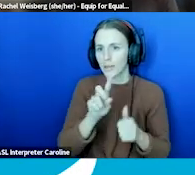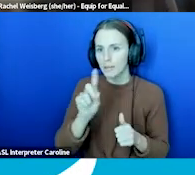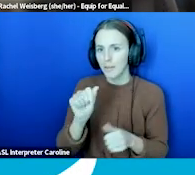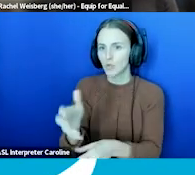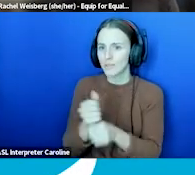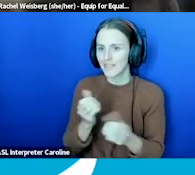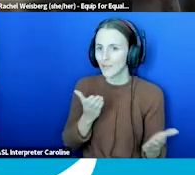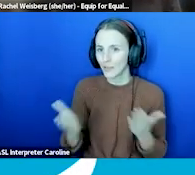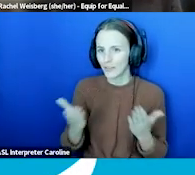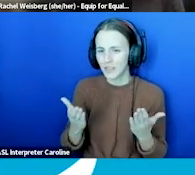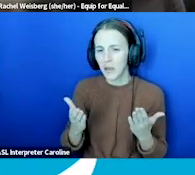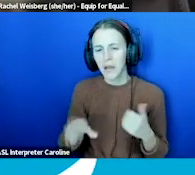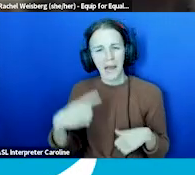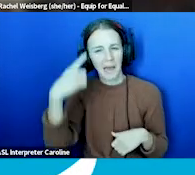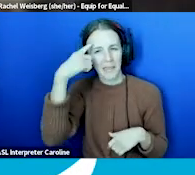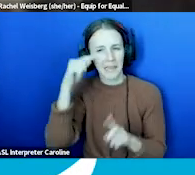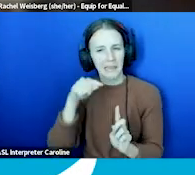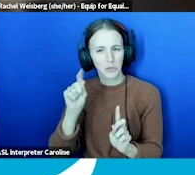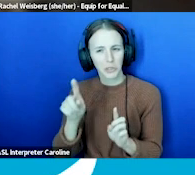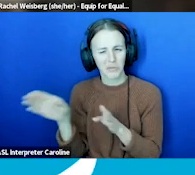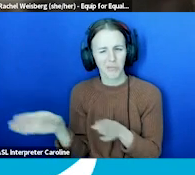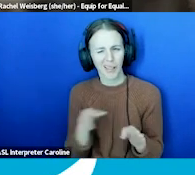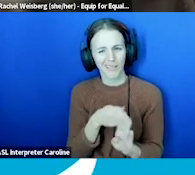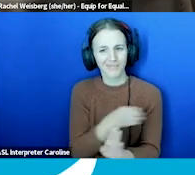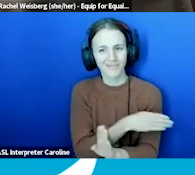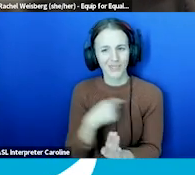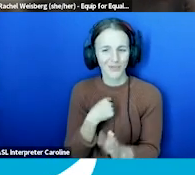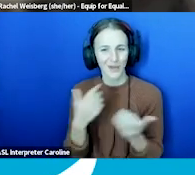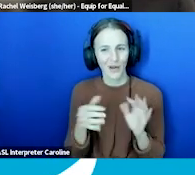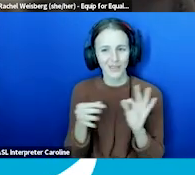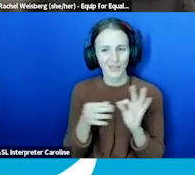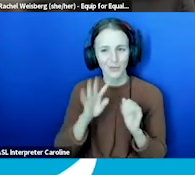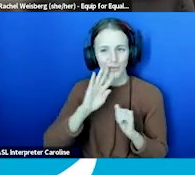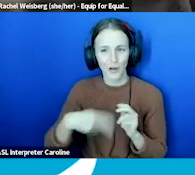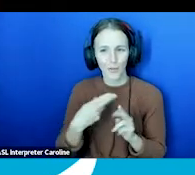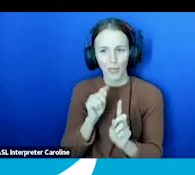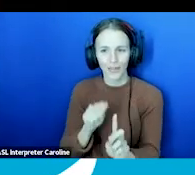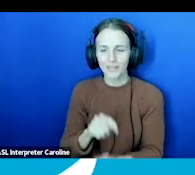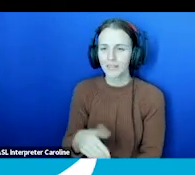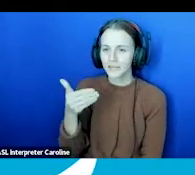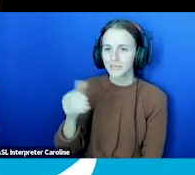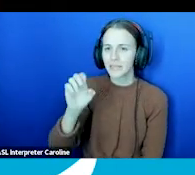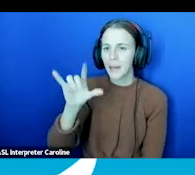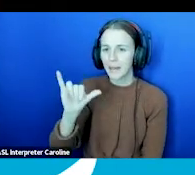IS ADVOCATE FOR THE SERVICES TO WORK TOGETHER FOR THE DISABLED